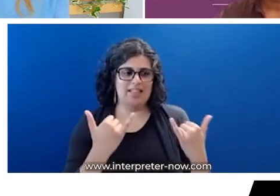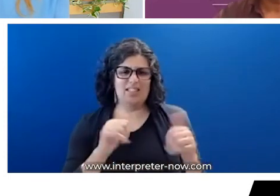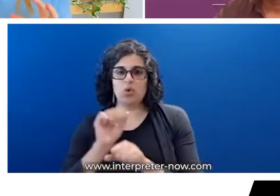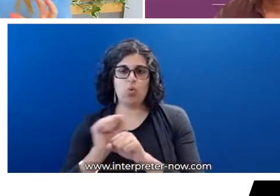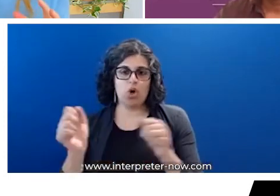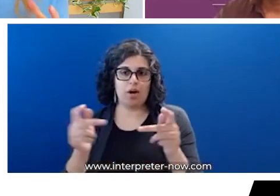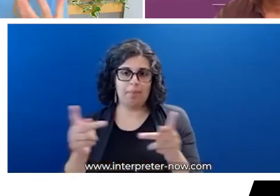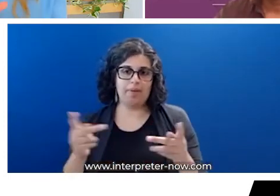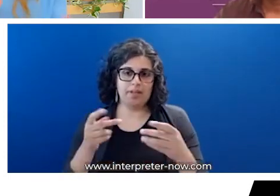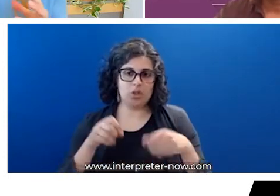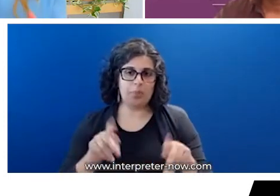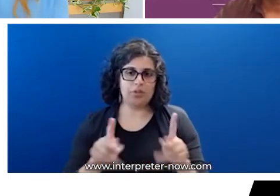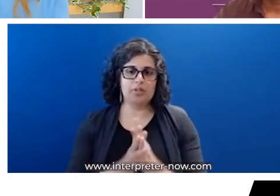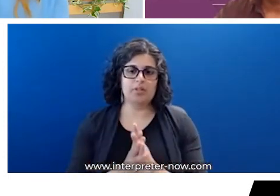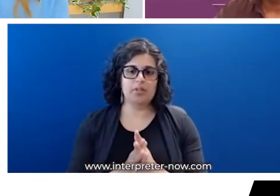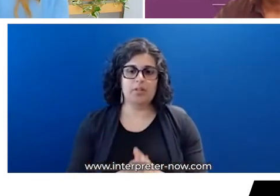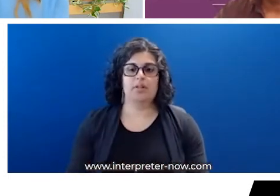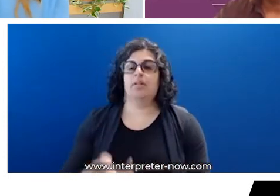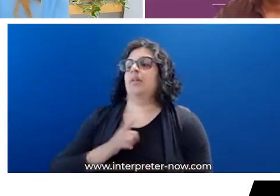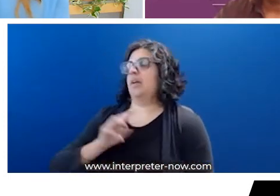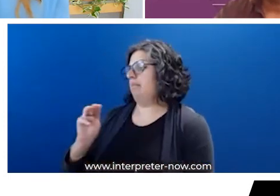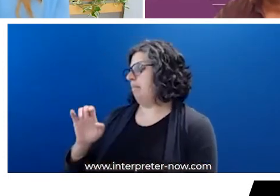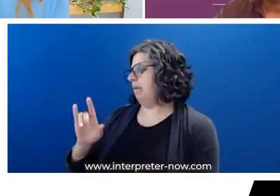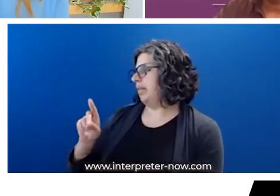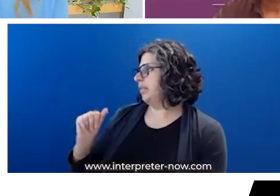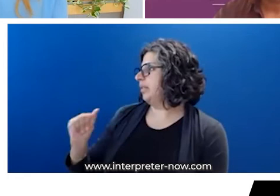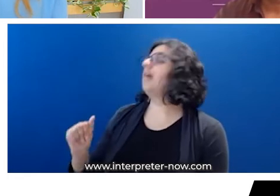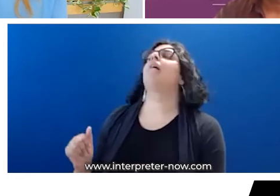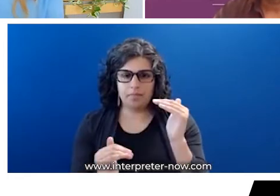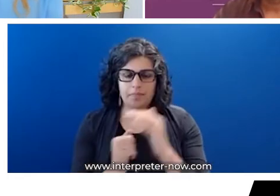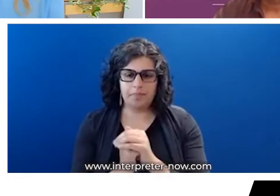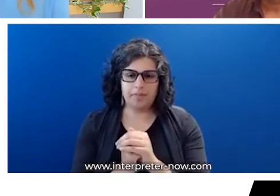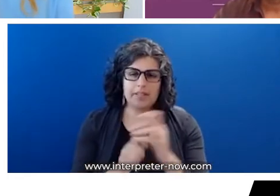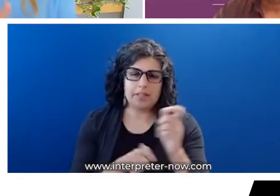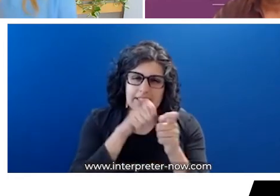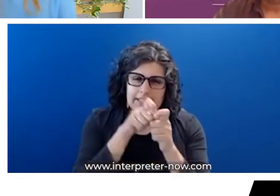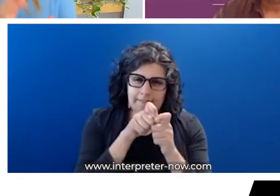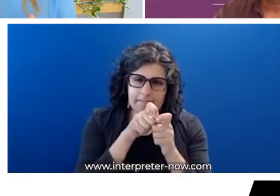For managers who are listening and watching, are there any specific things around that they should be looking for when it comes to inequity?